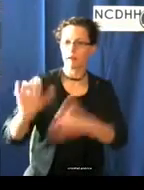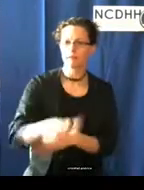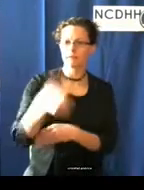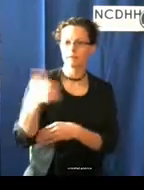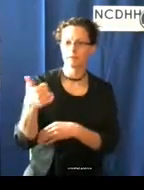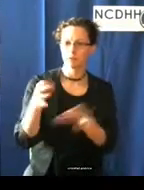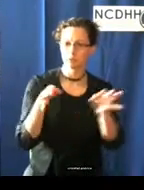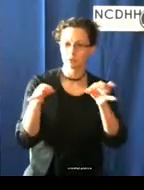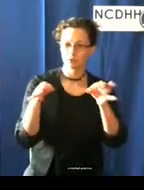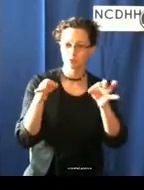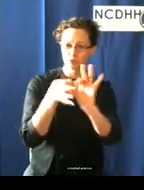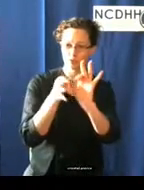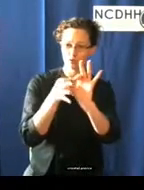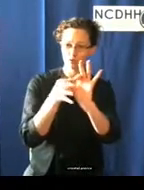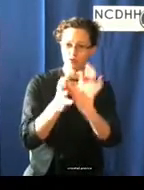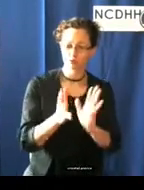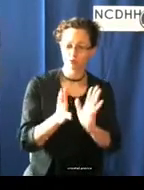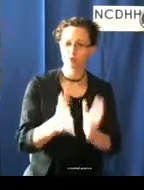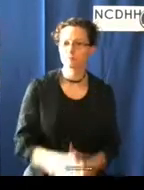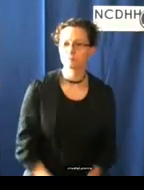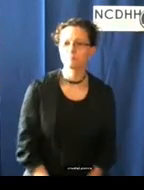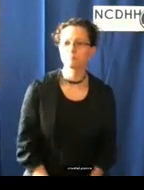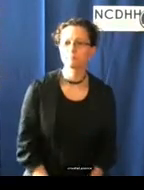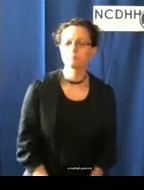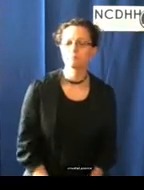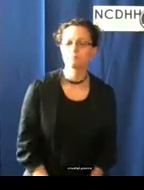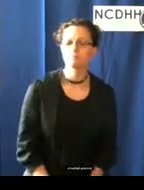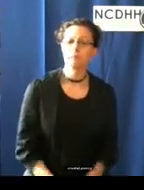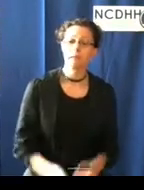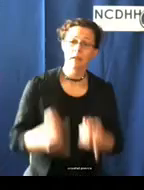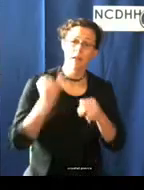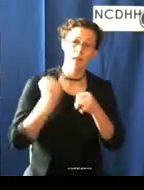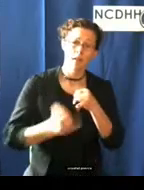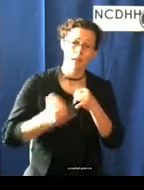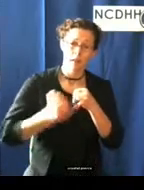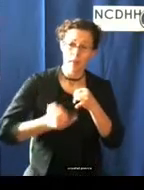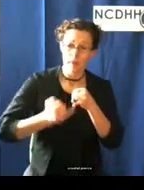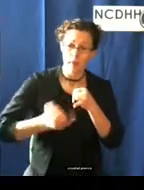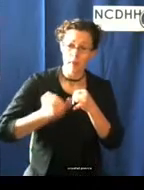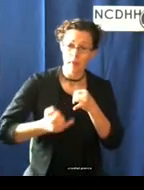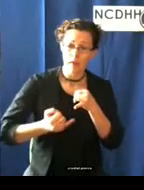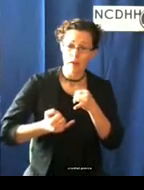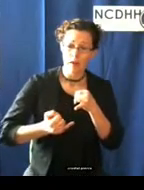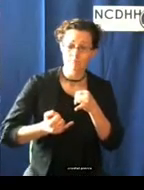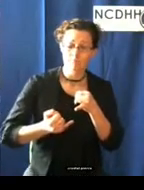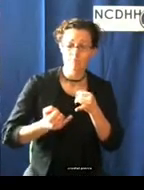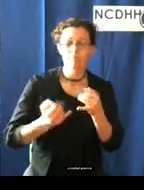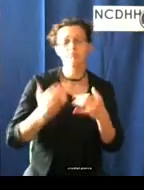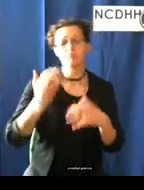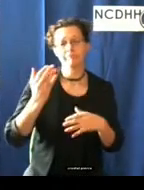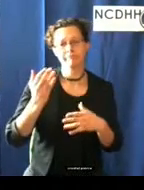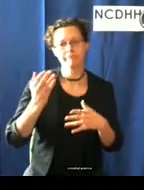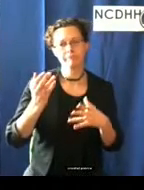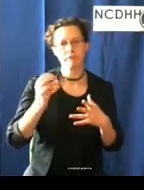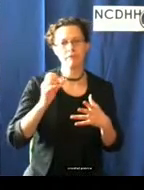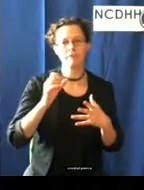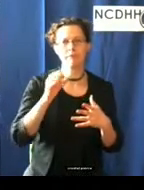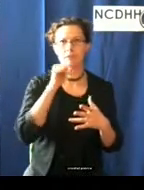AND THEN THE LAST ITEM IS THAT WHILE IT IS NOT COMMONLY KNOWN IS